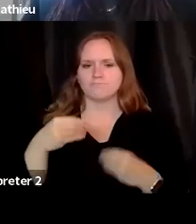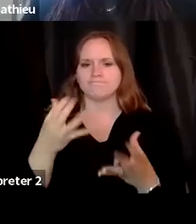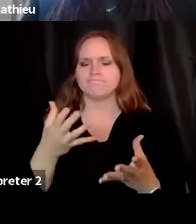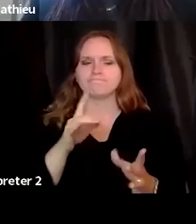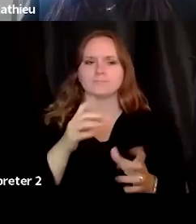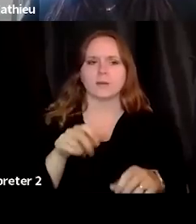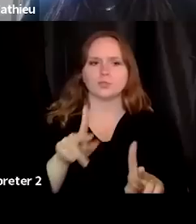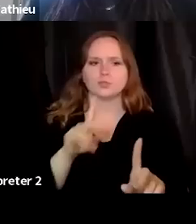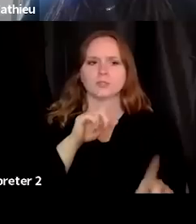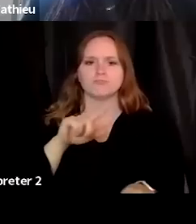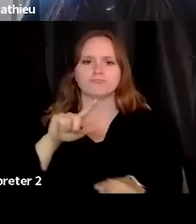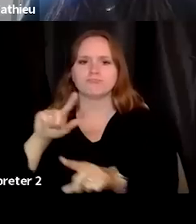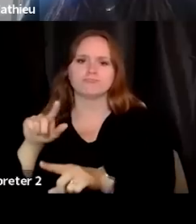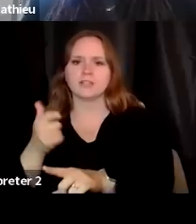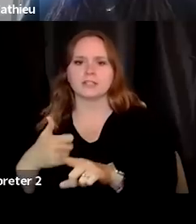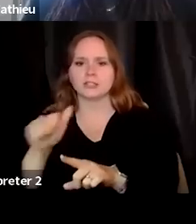that you wanted to answer that I probably missed.